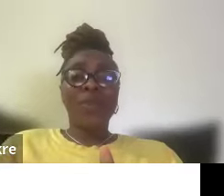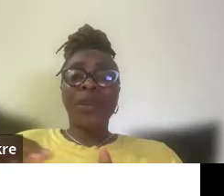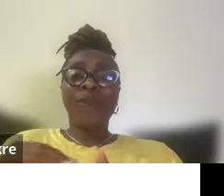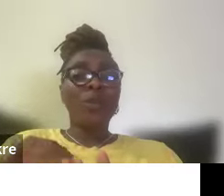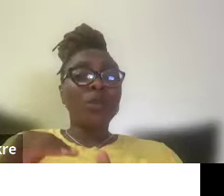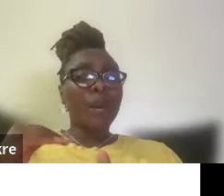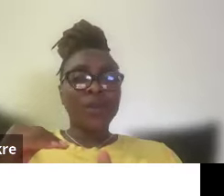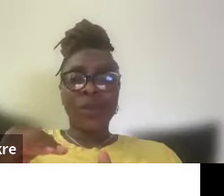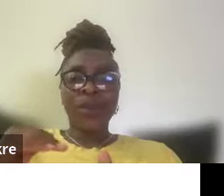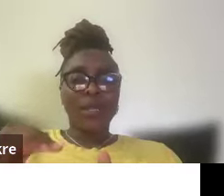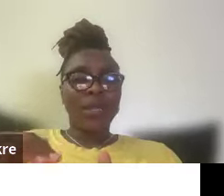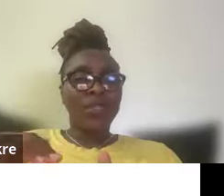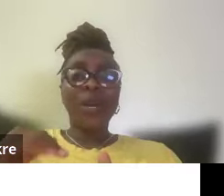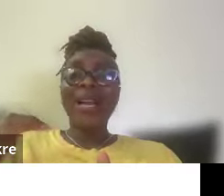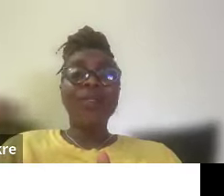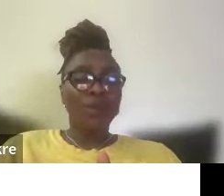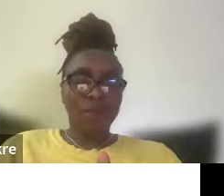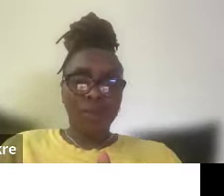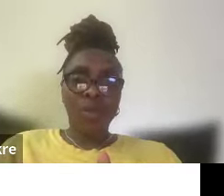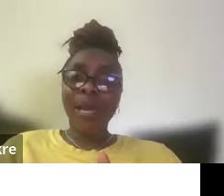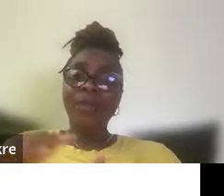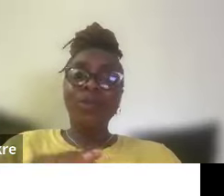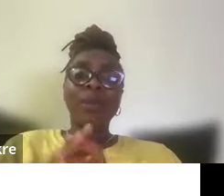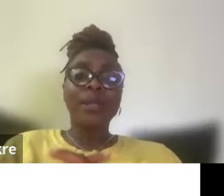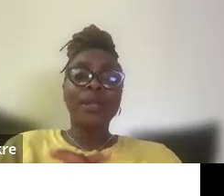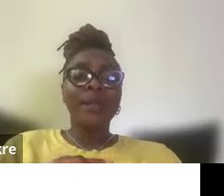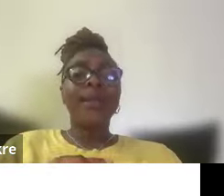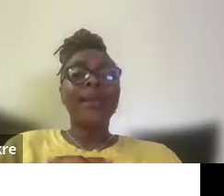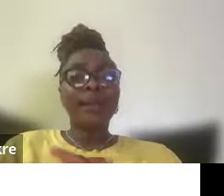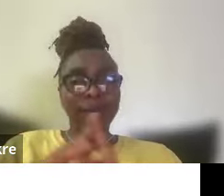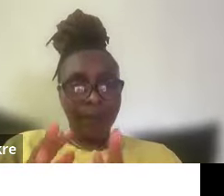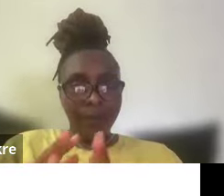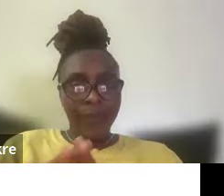sola bakre: So if you don't pass one stage, you cannot. You'll be asked to please leave